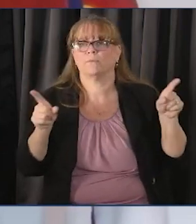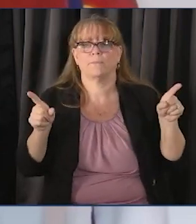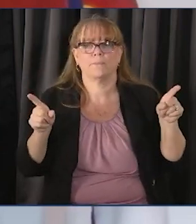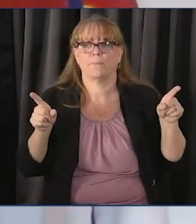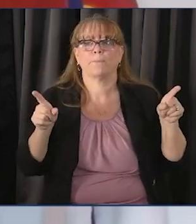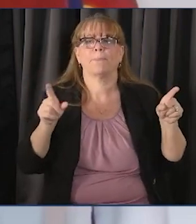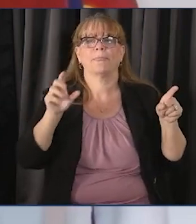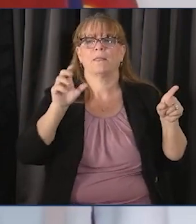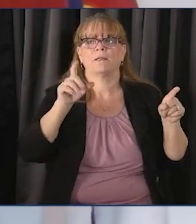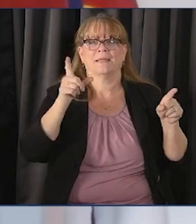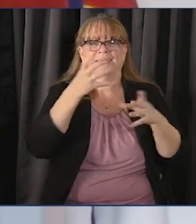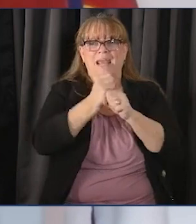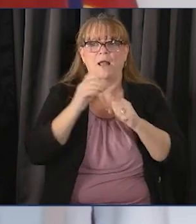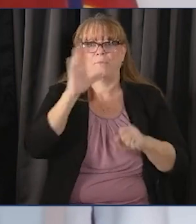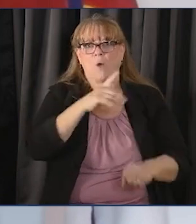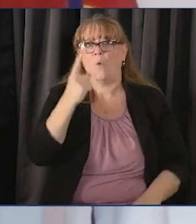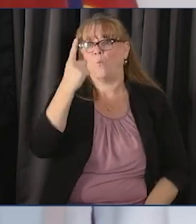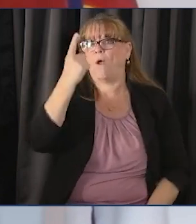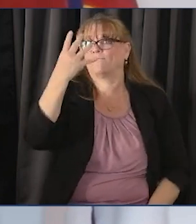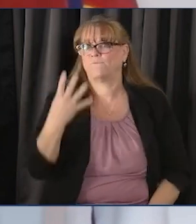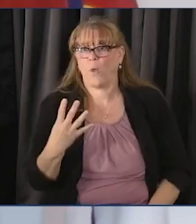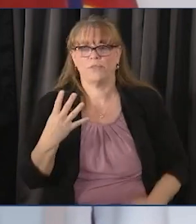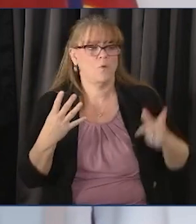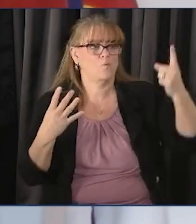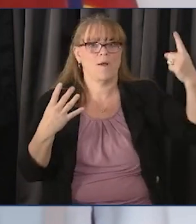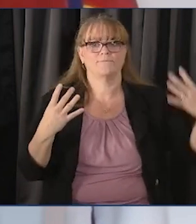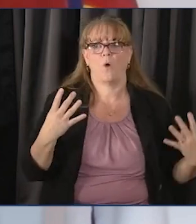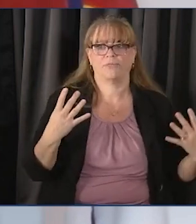Because that is the limit of supply literally for our entire state.